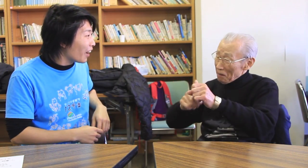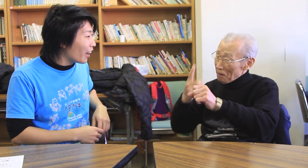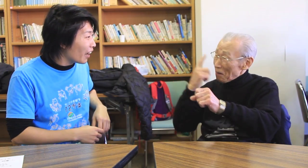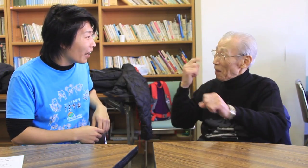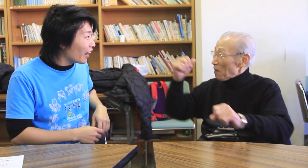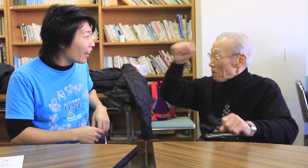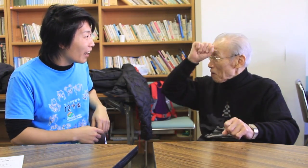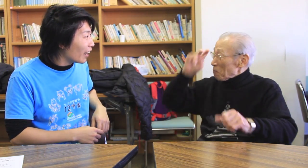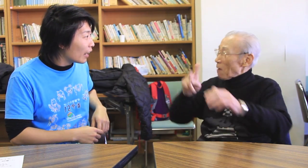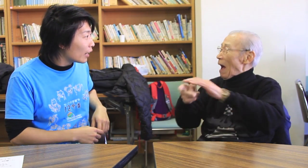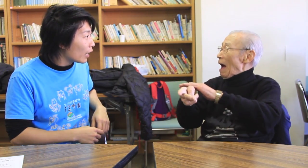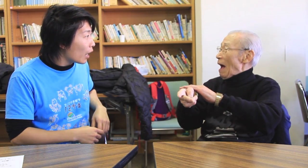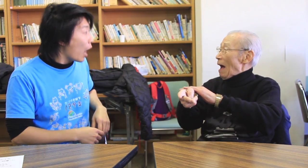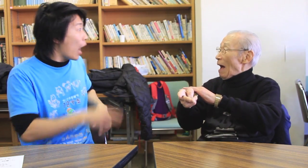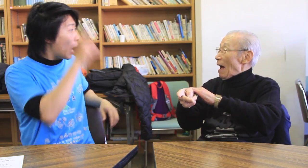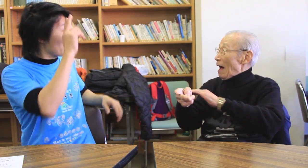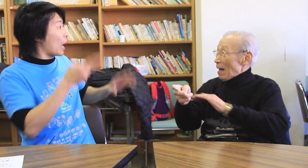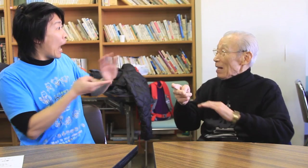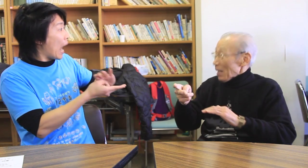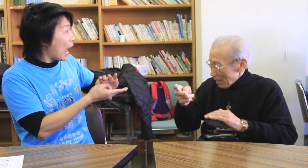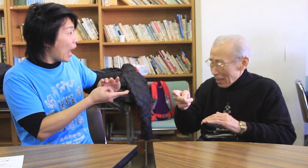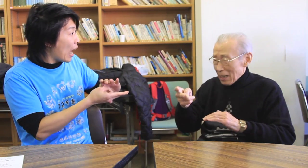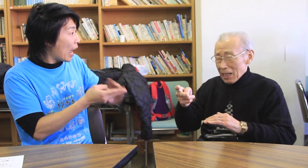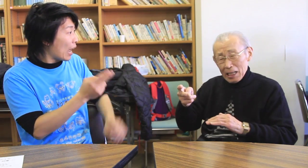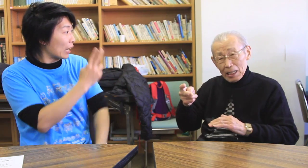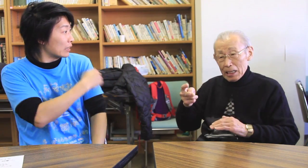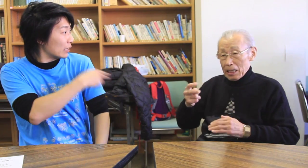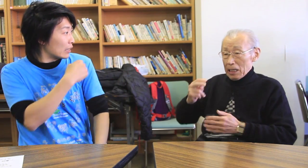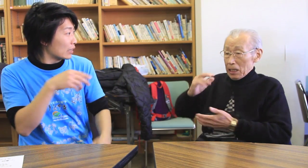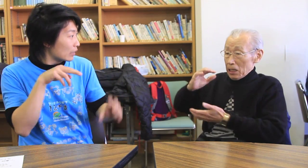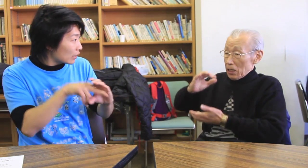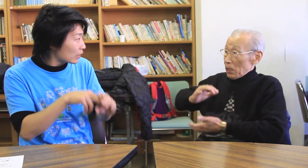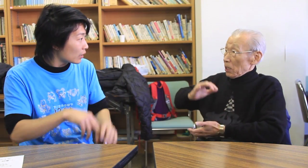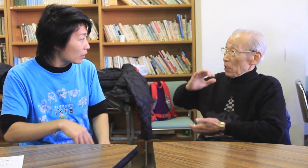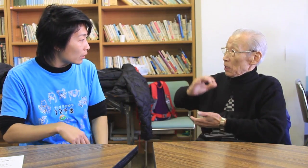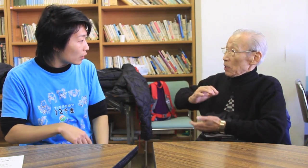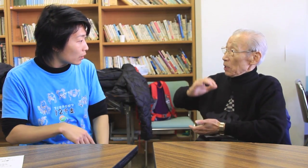Yamada-san: 84. Yes, I still have power. However, last year, I was in the hospital.